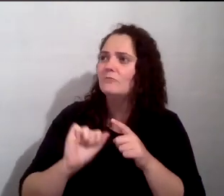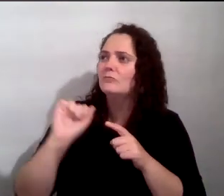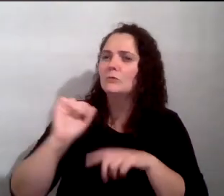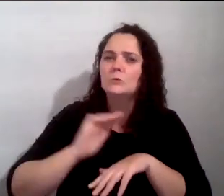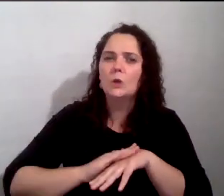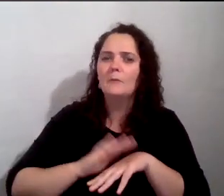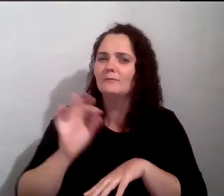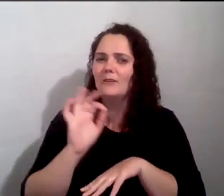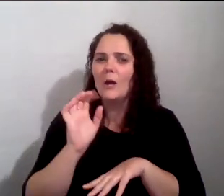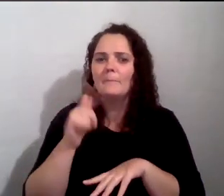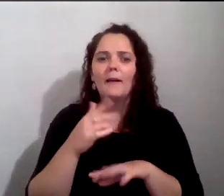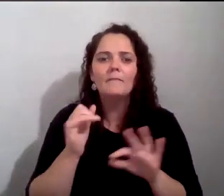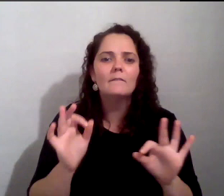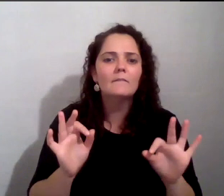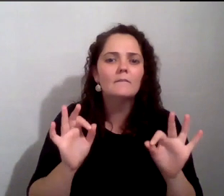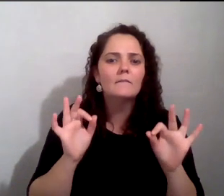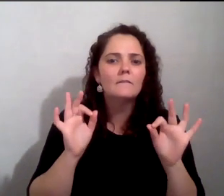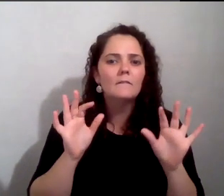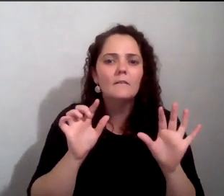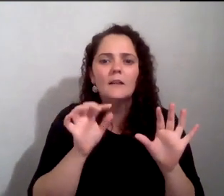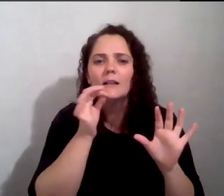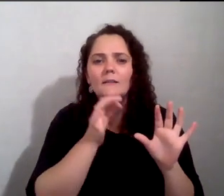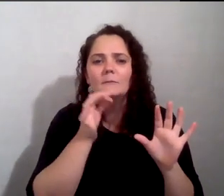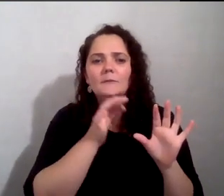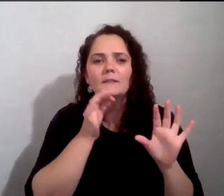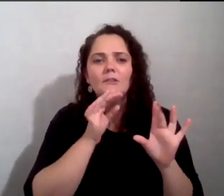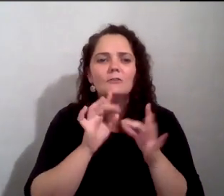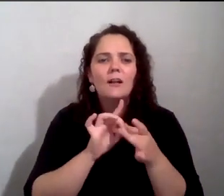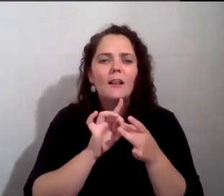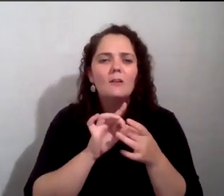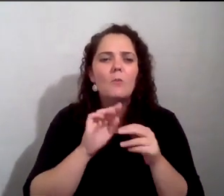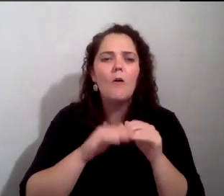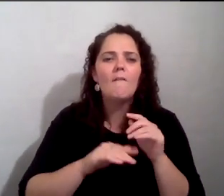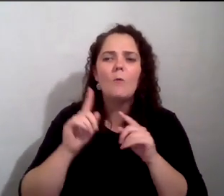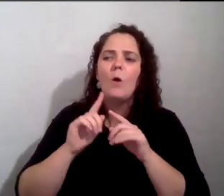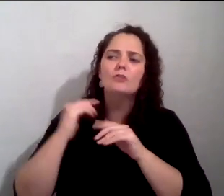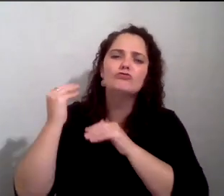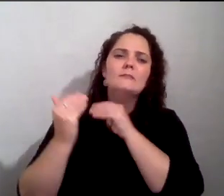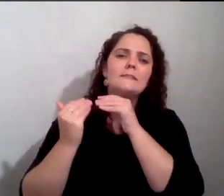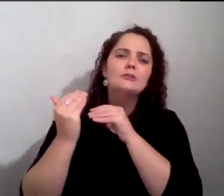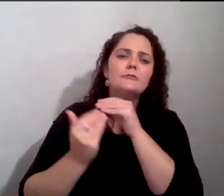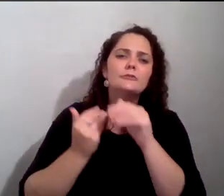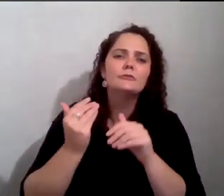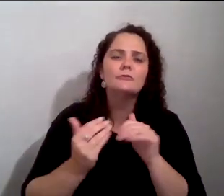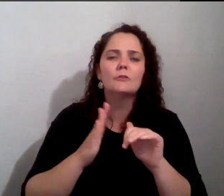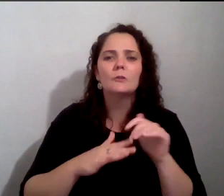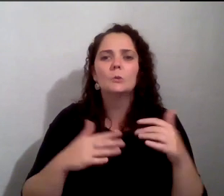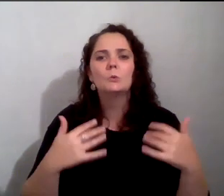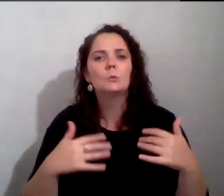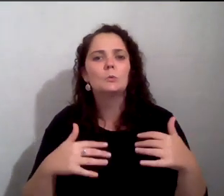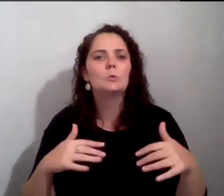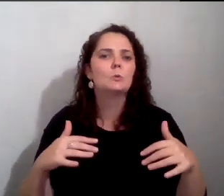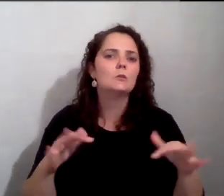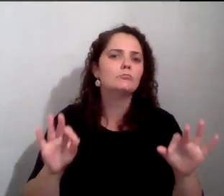traditions of you know in these masterpieces of western art.